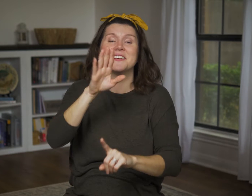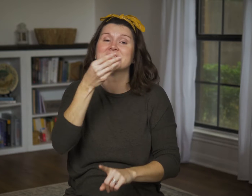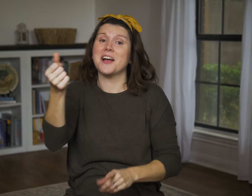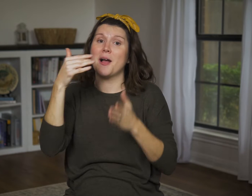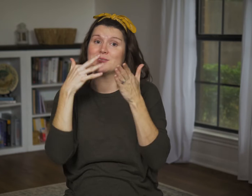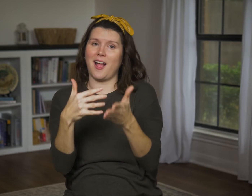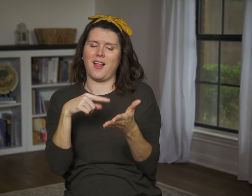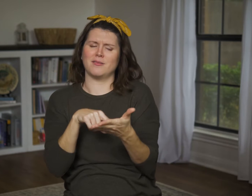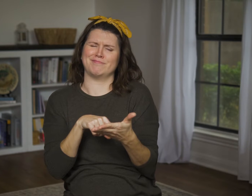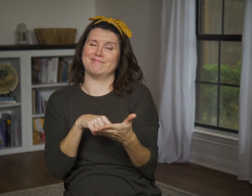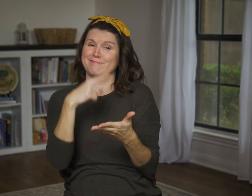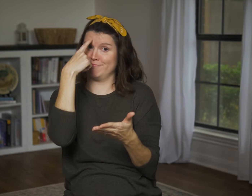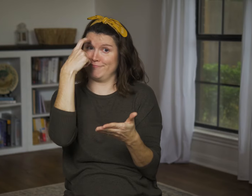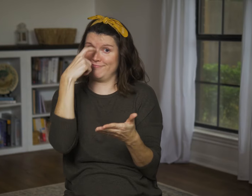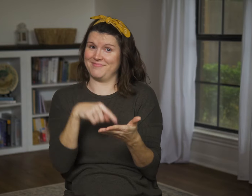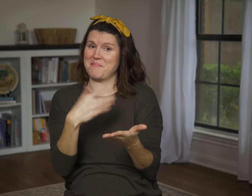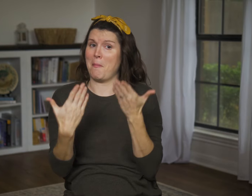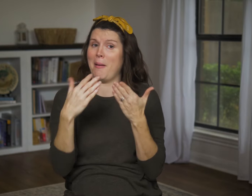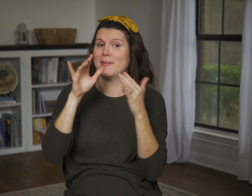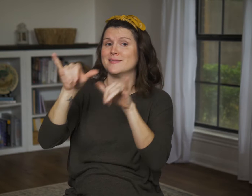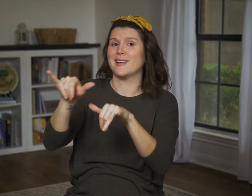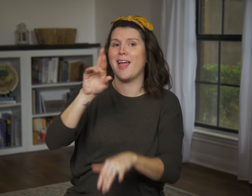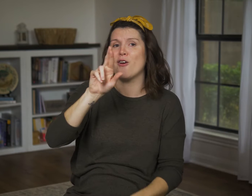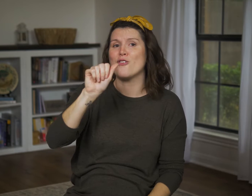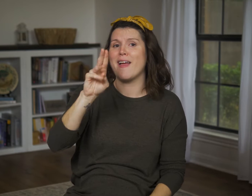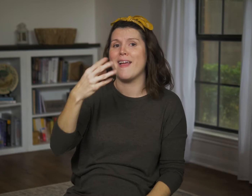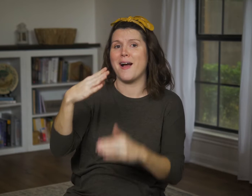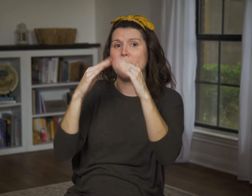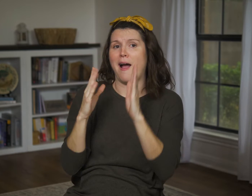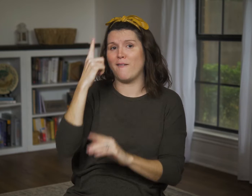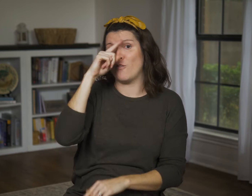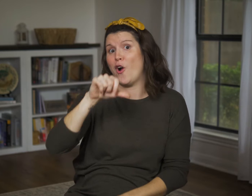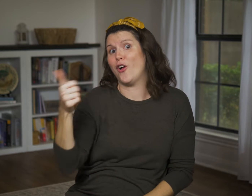Some scholars think they’re at Rahab’s house for